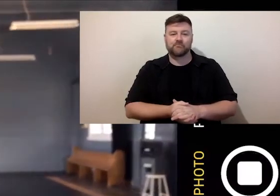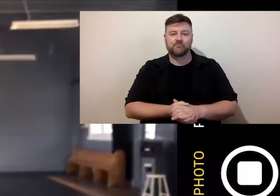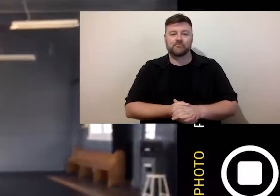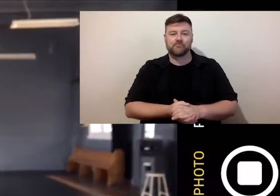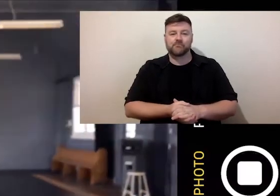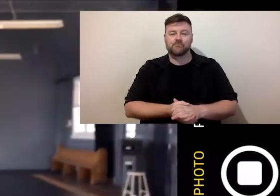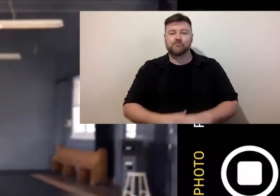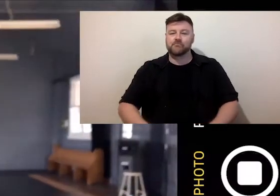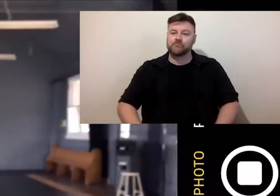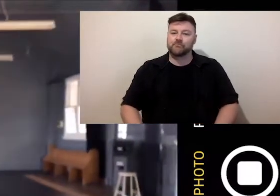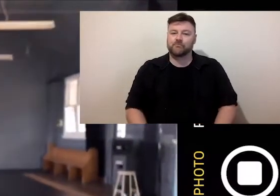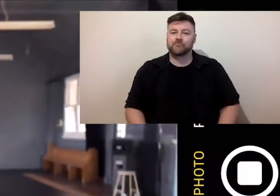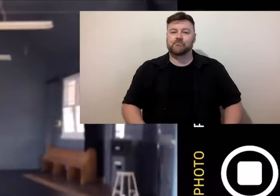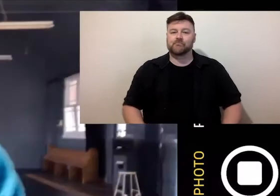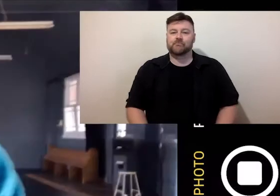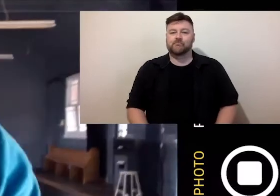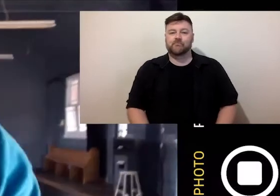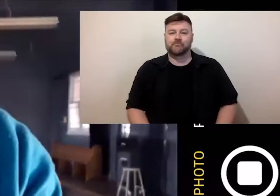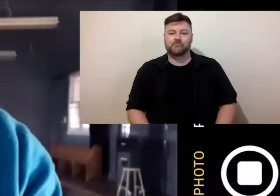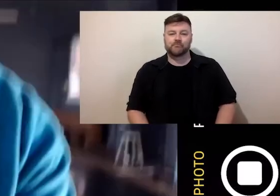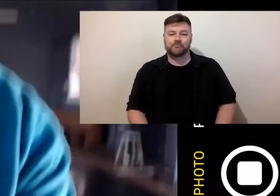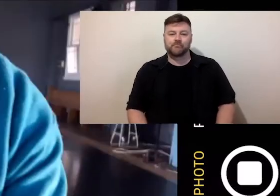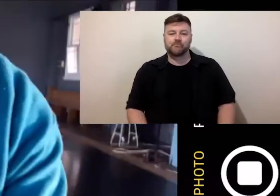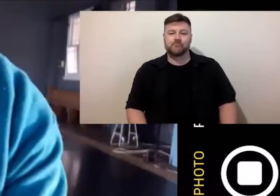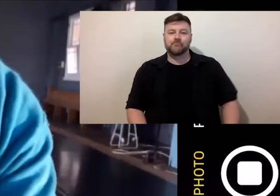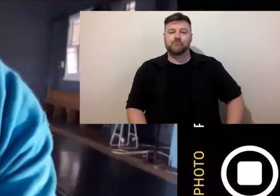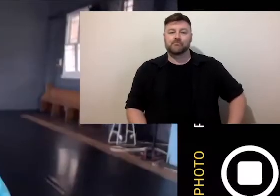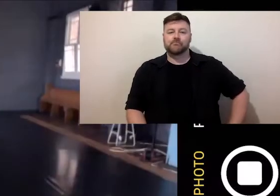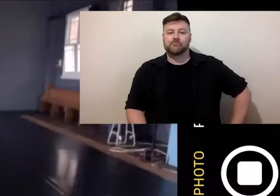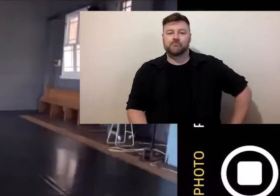And I'm just going to try and do some other move...